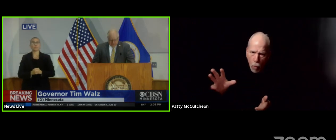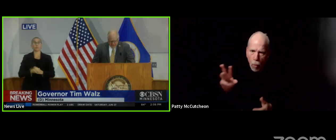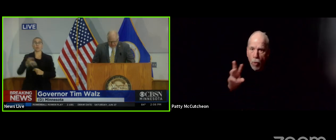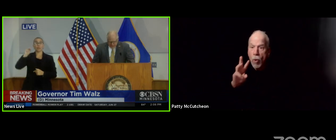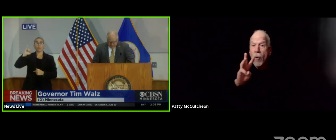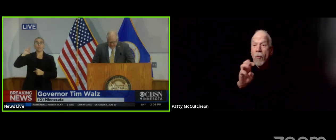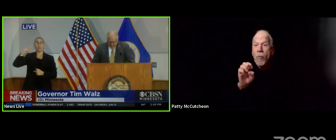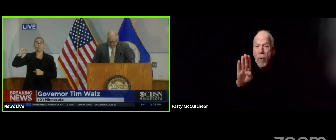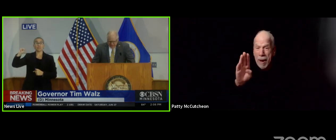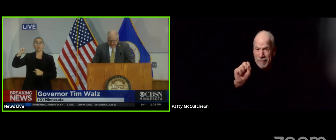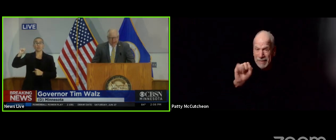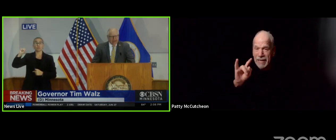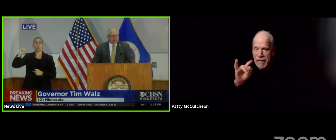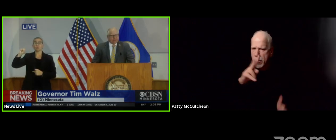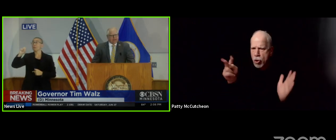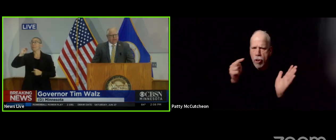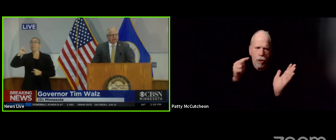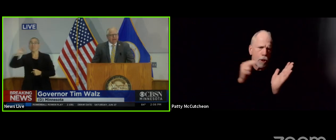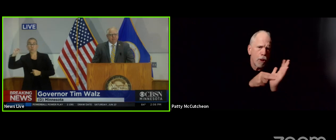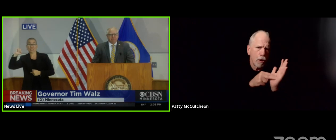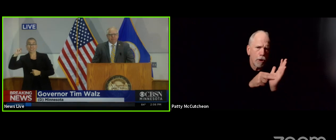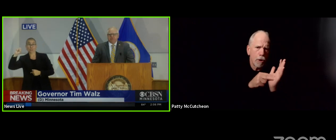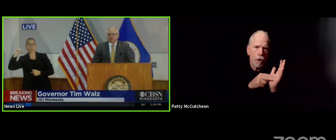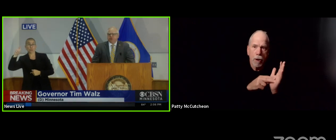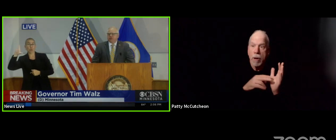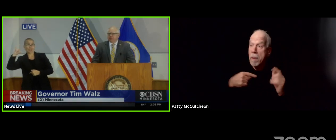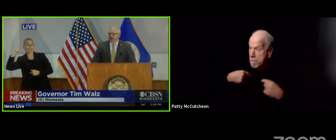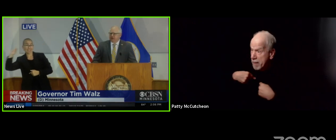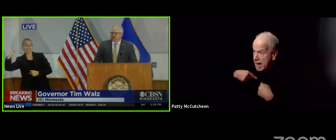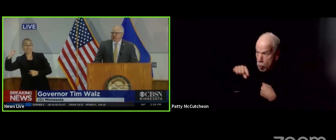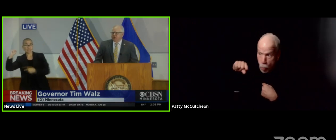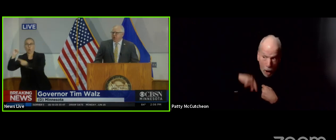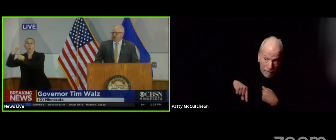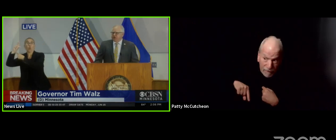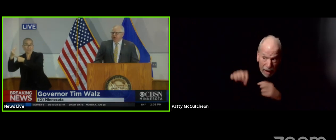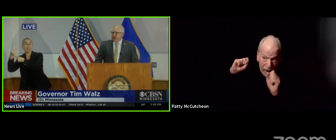HOW TO APPLY. AND, AGAIN, ^ THIS PROVES THAT OUR DEMOCRACY STILL WORKS,